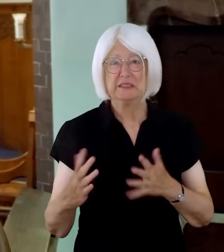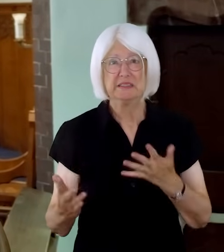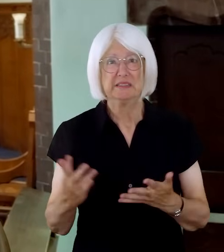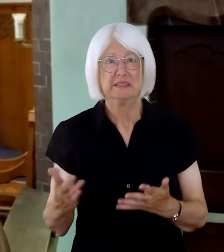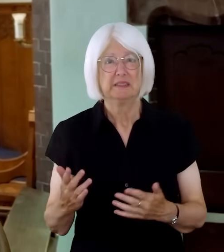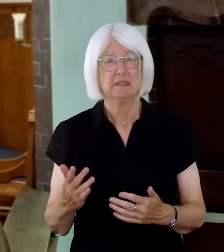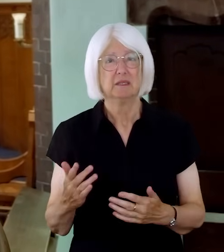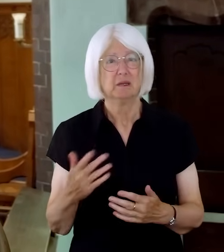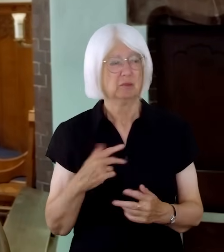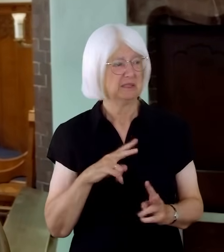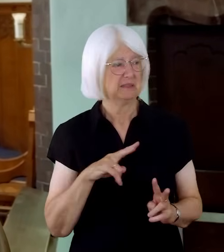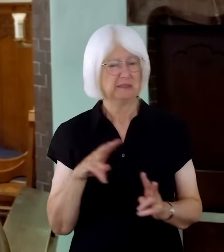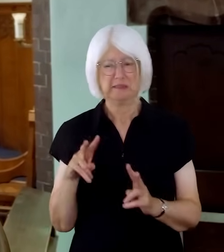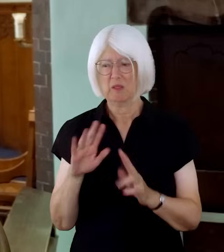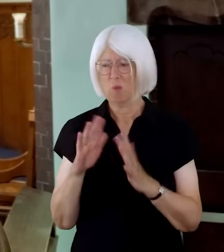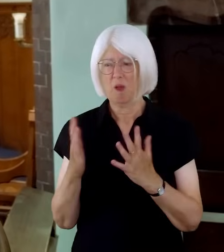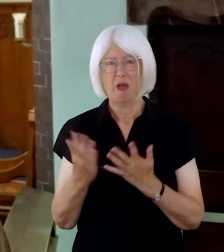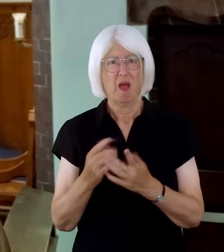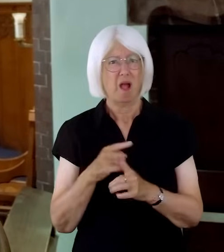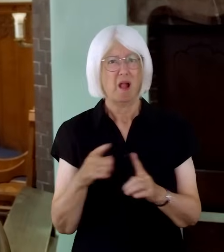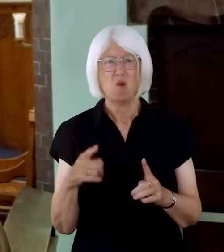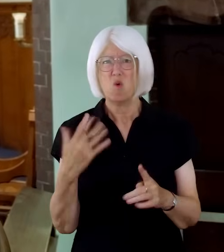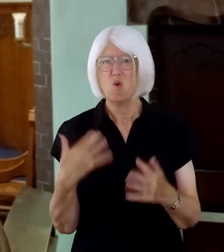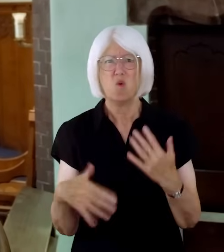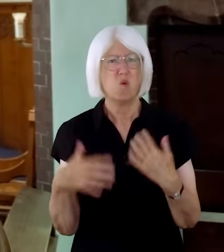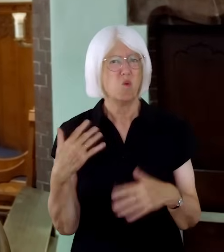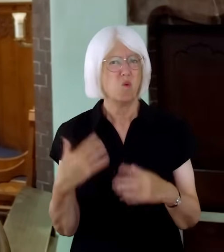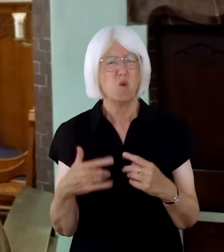And we look around us and see in our world immense hurt